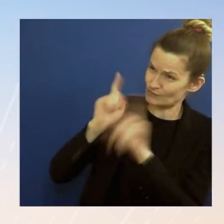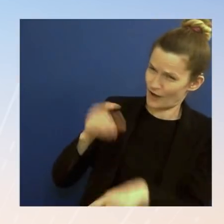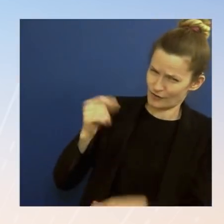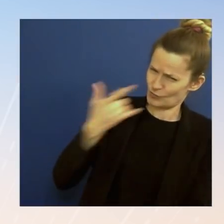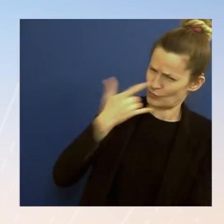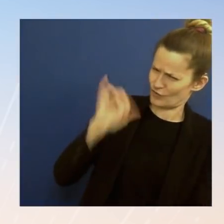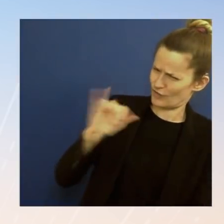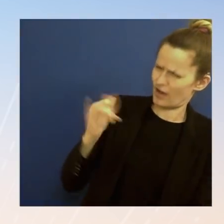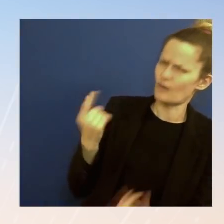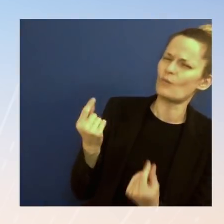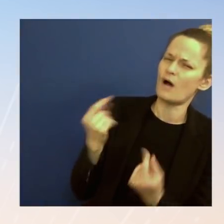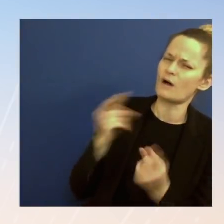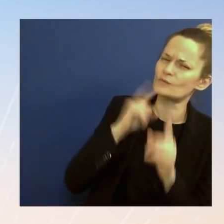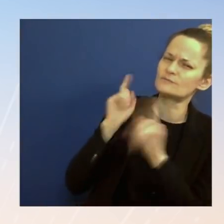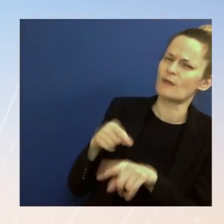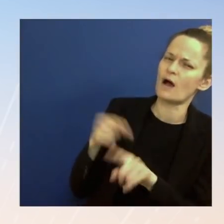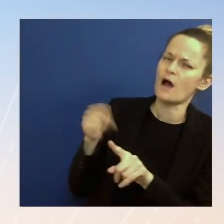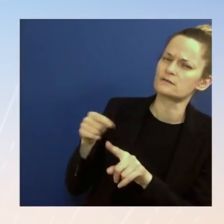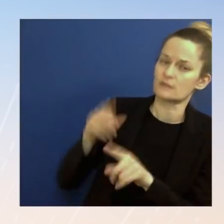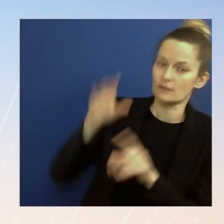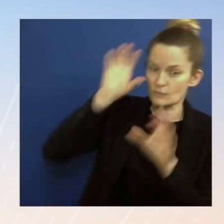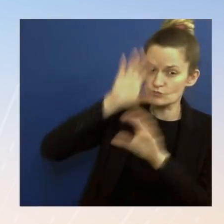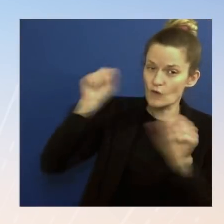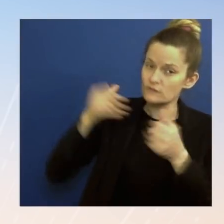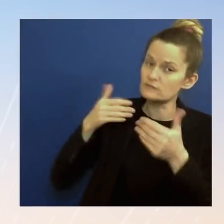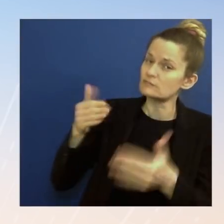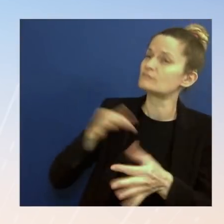in terms of, you know, not wanting to trigger war